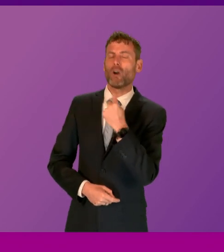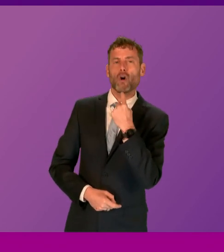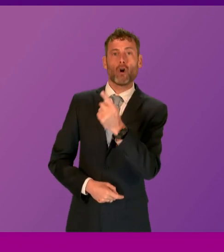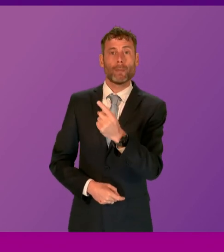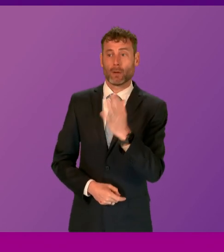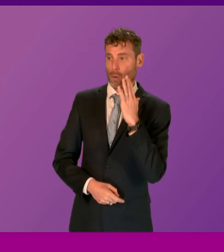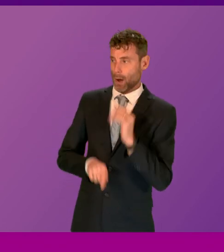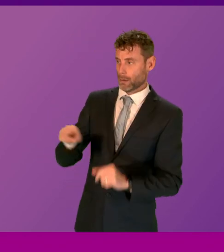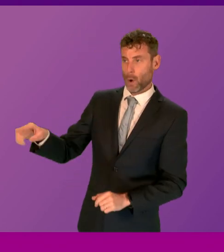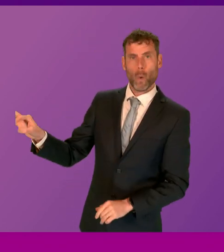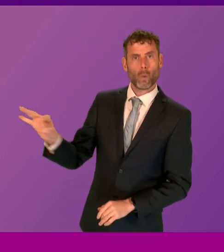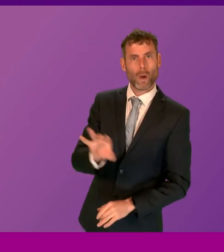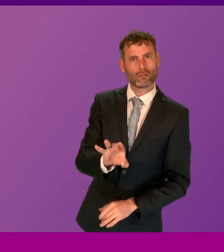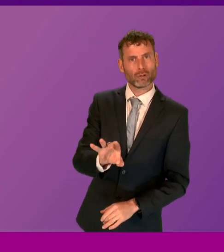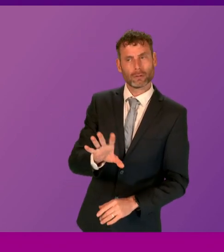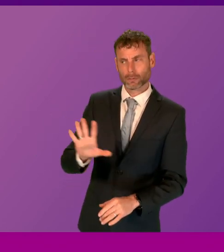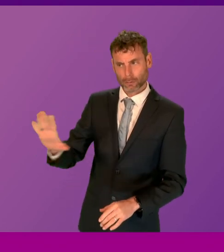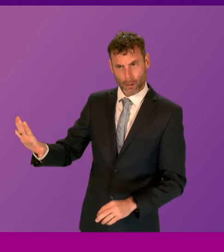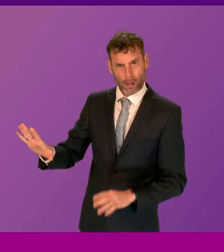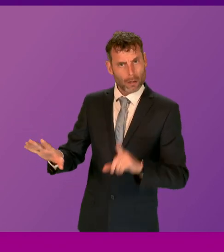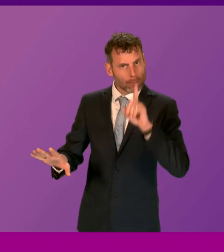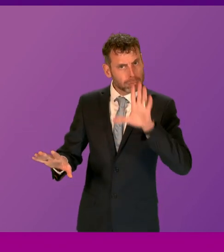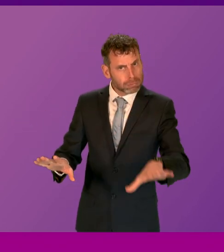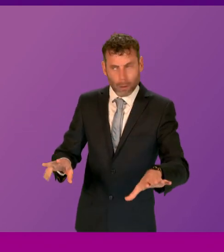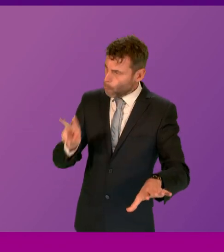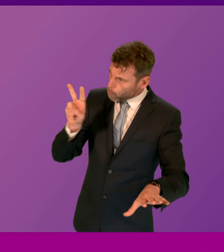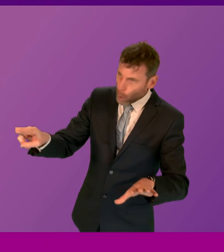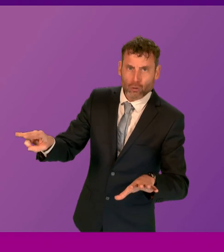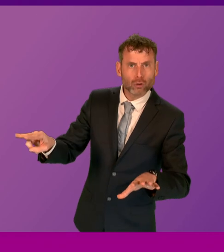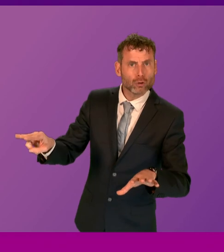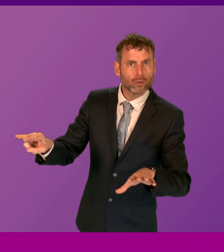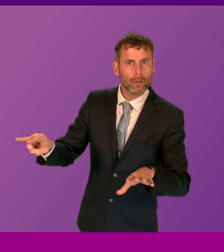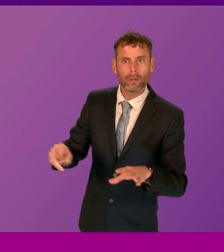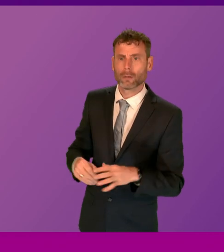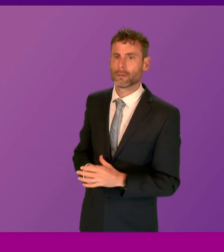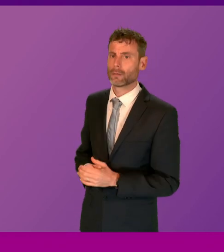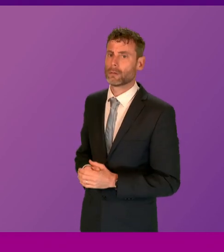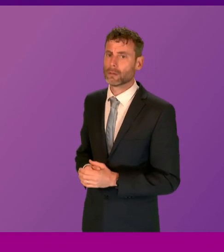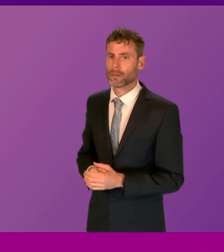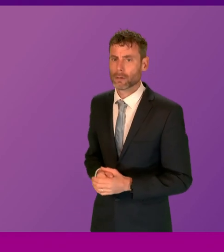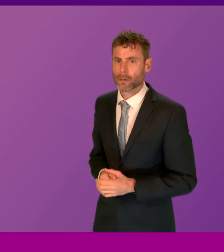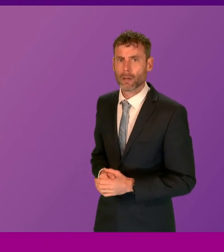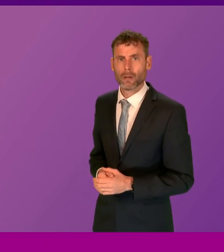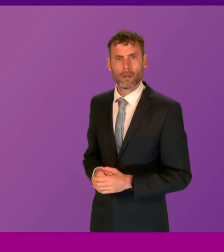are putting questions to one another and responding to them. We will not continue in that vein.